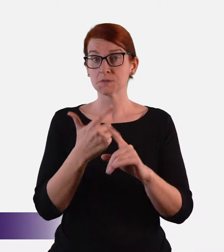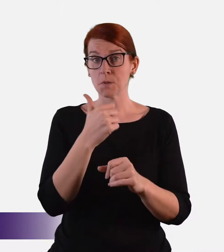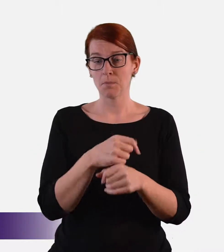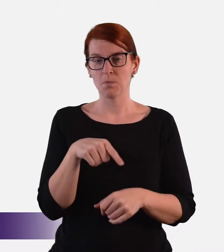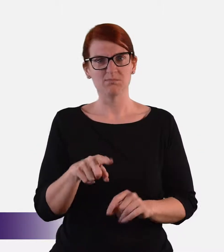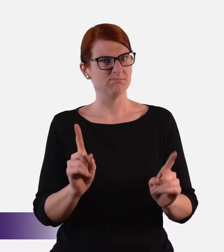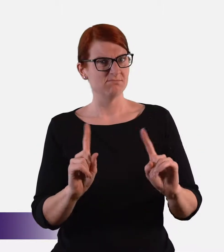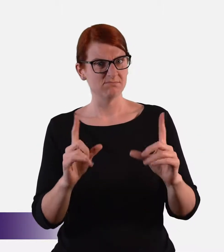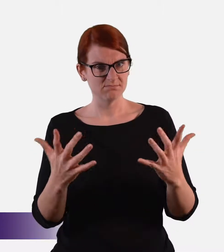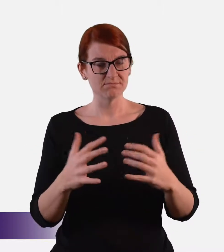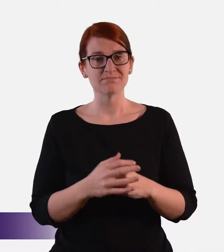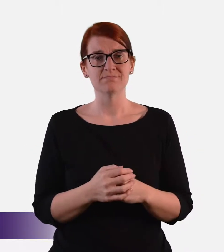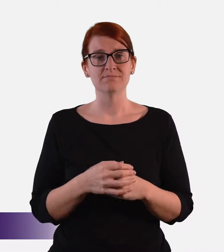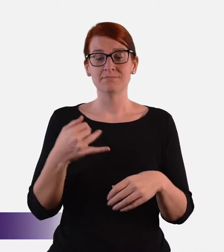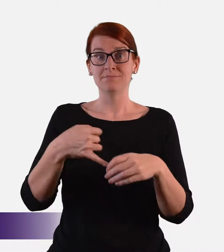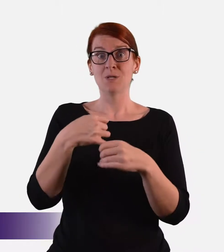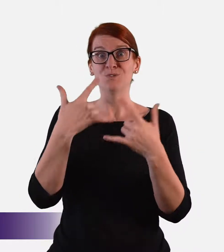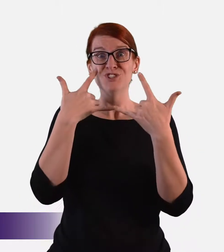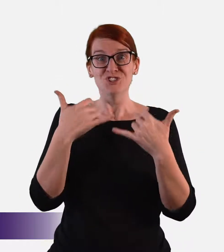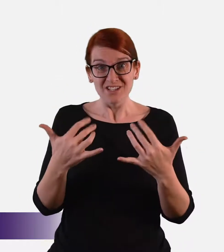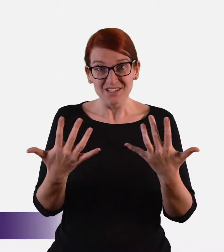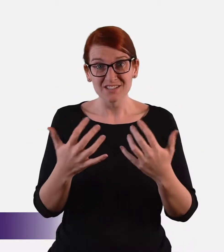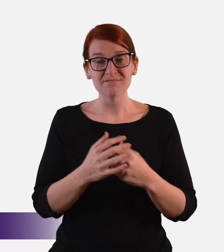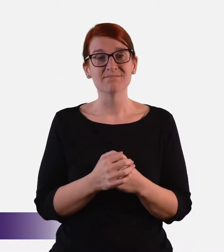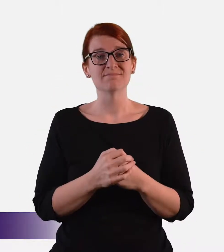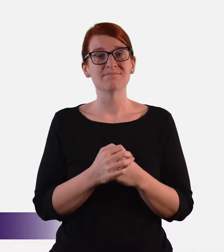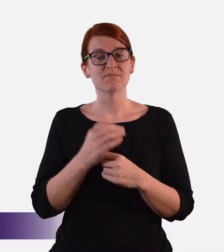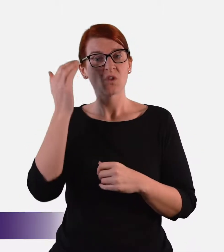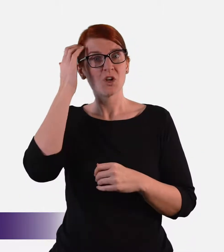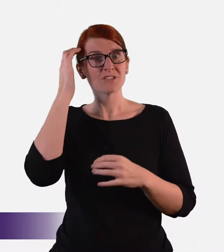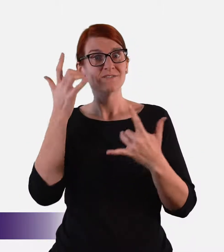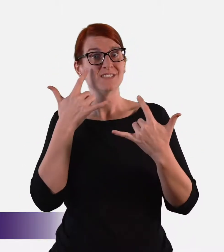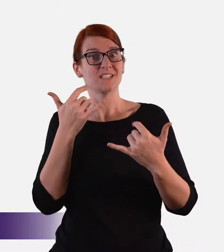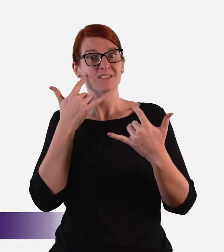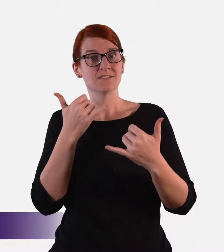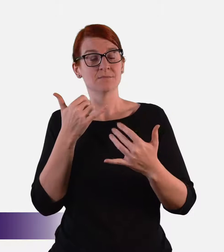Examples of this included medical checks and cognitive testing,